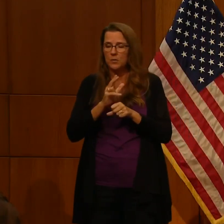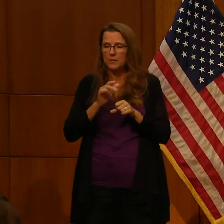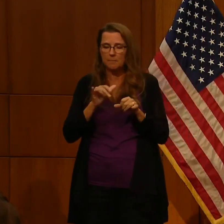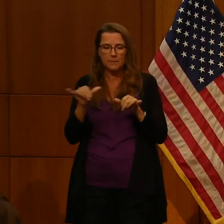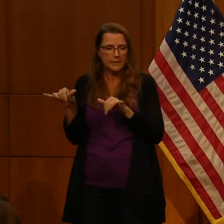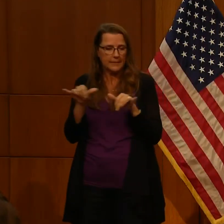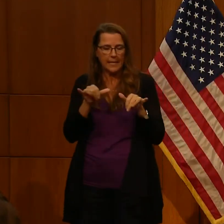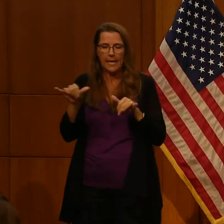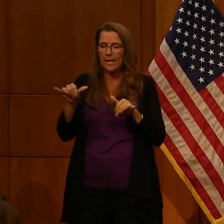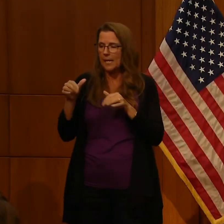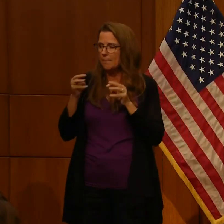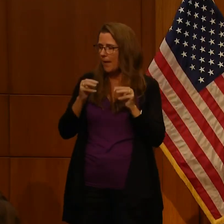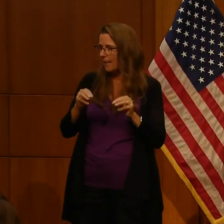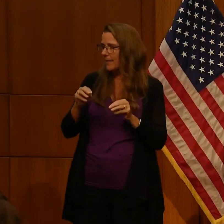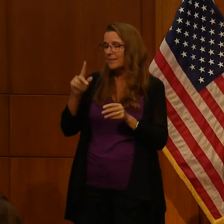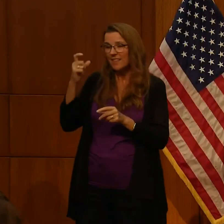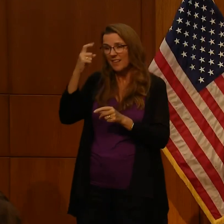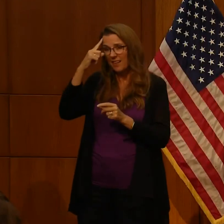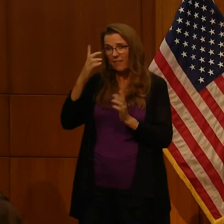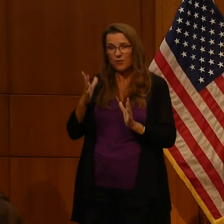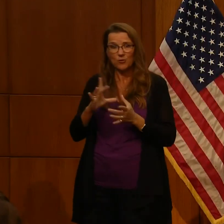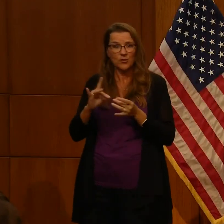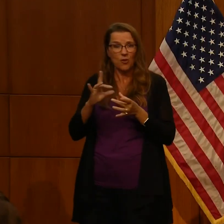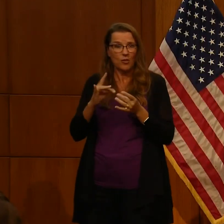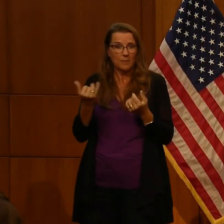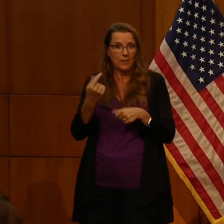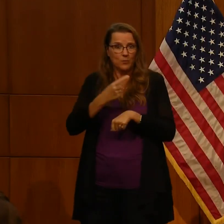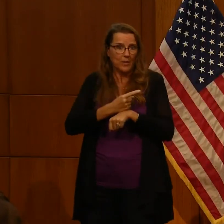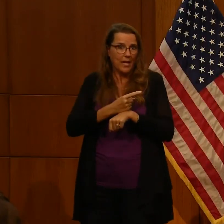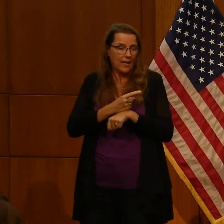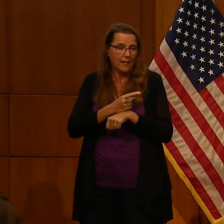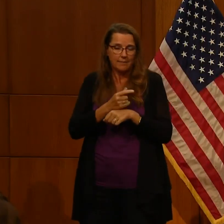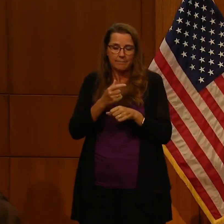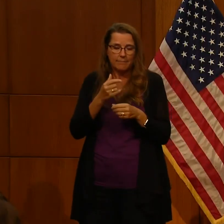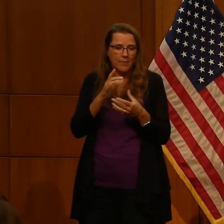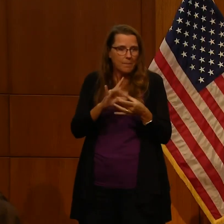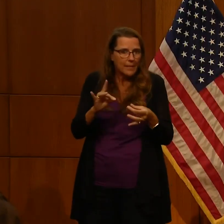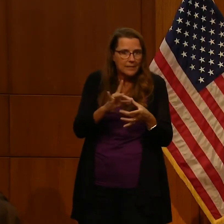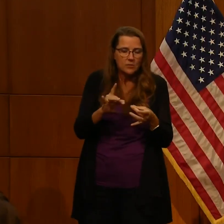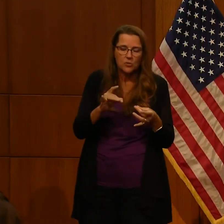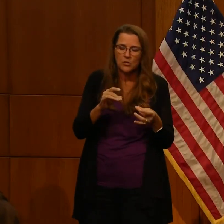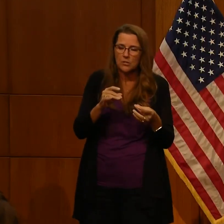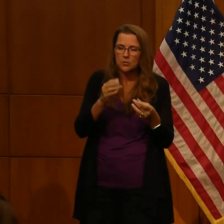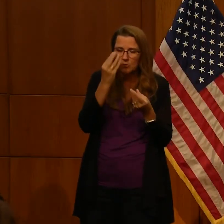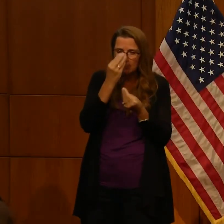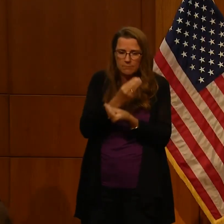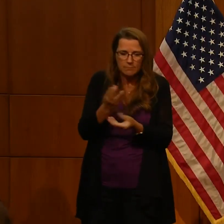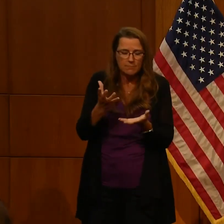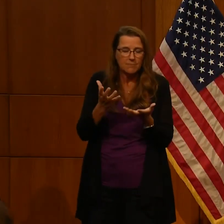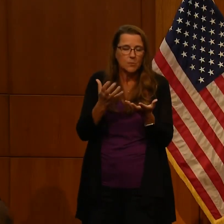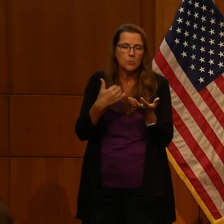THAN 80% AND SO WE'RE USING ALL THE SAME. METHODS THAT THE GOVERNOR HAS EXPRESSED TODAY.